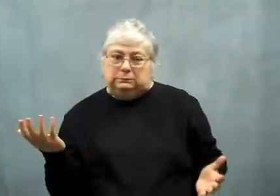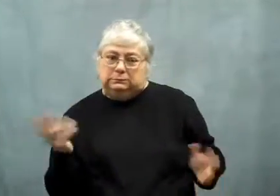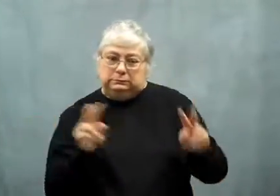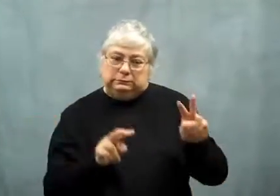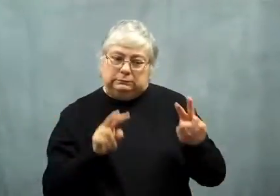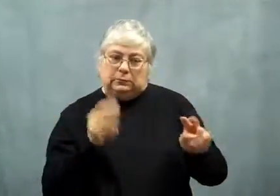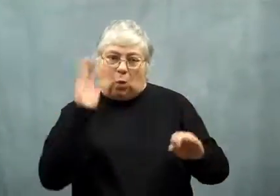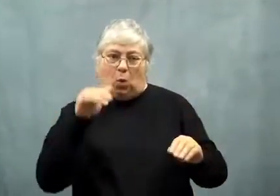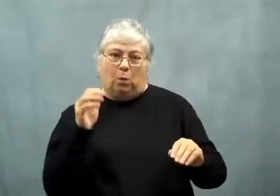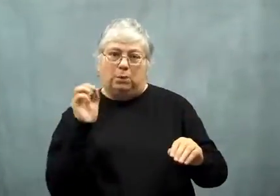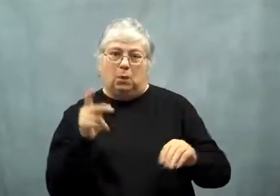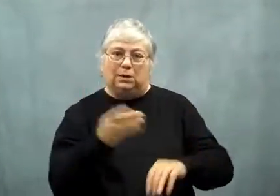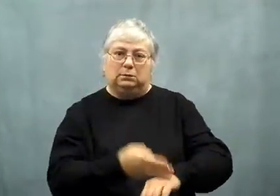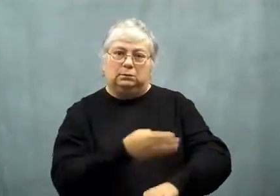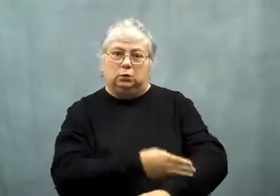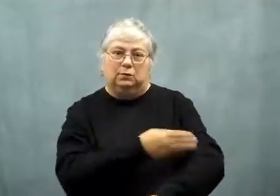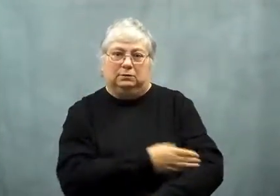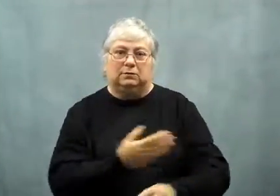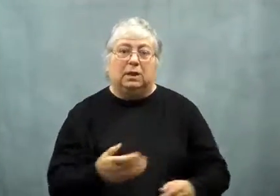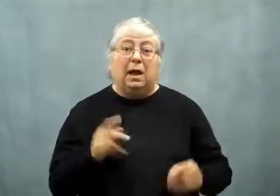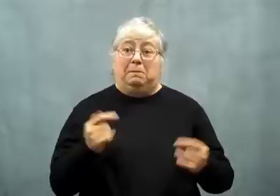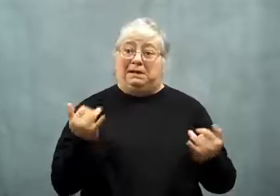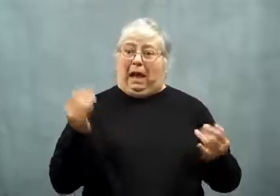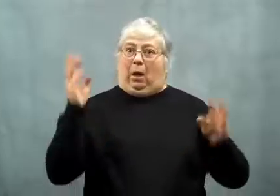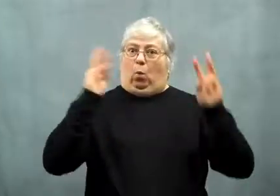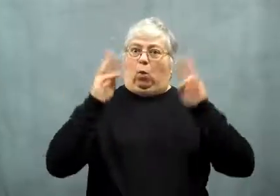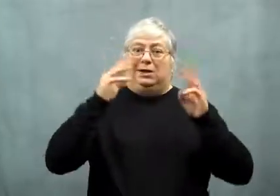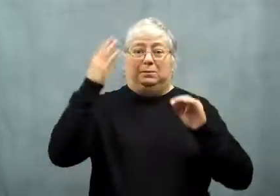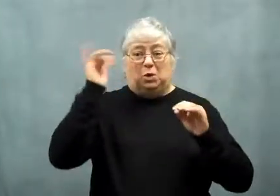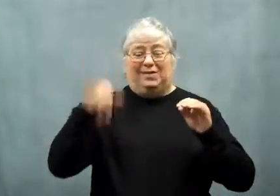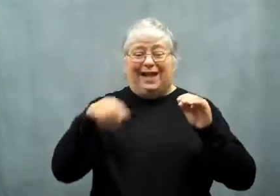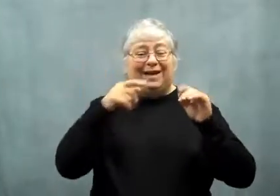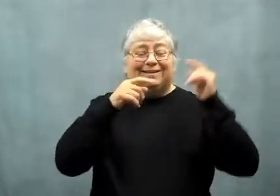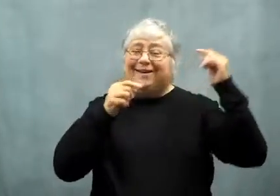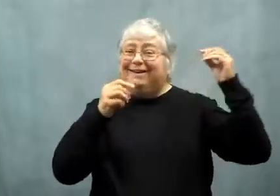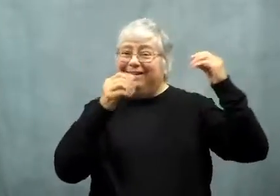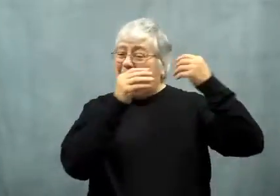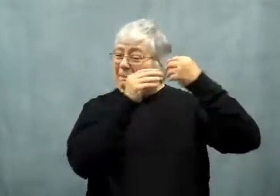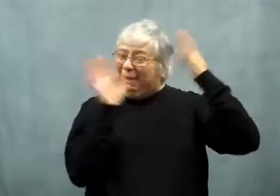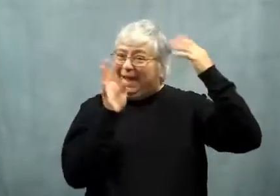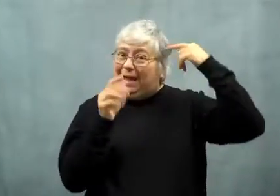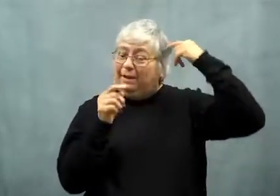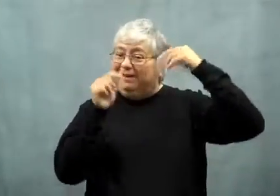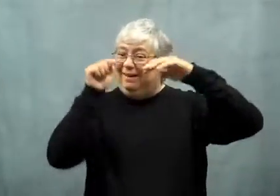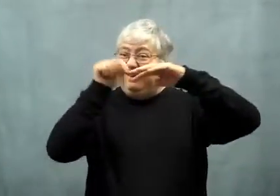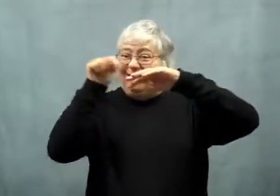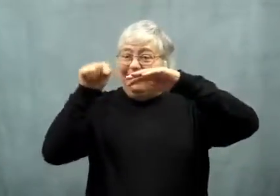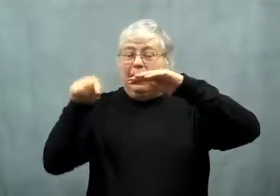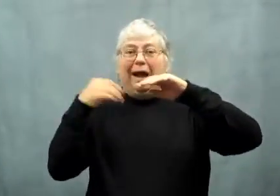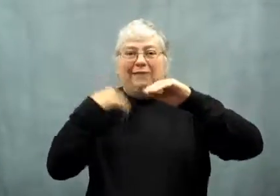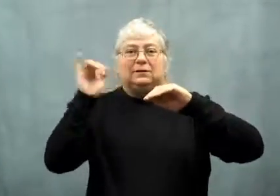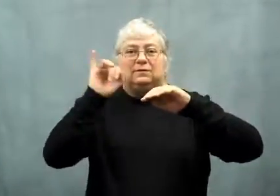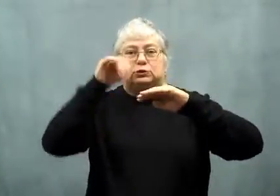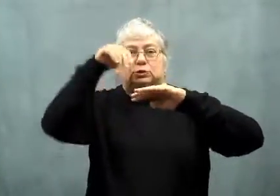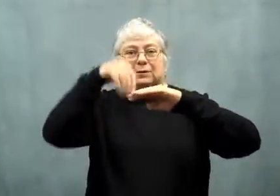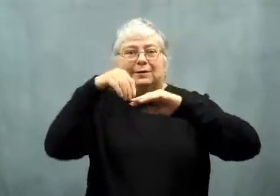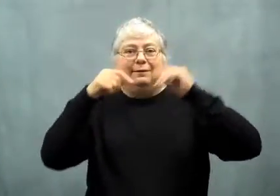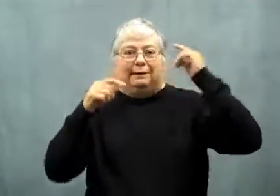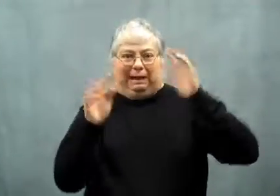They hope she'll continue to improve.